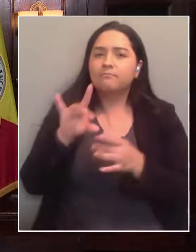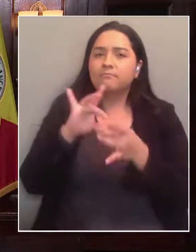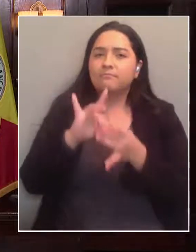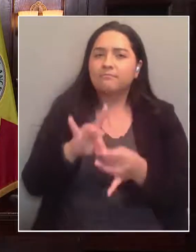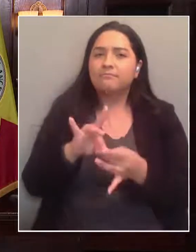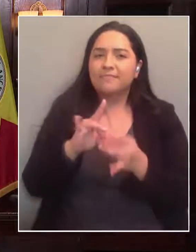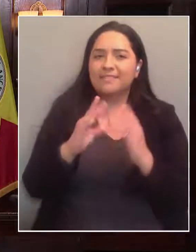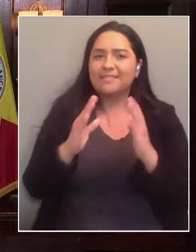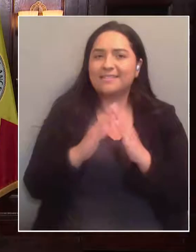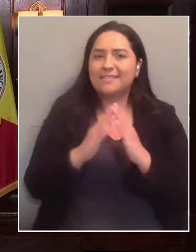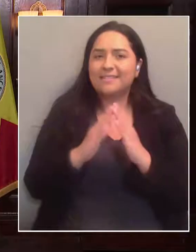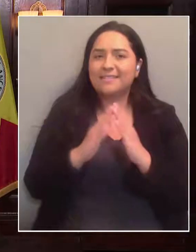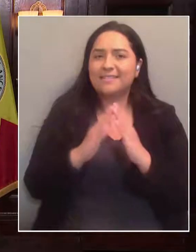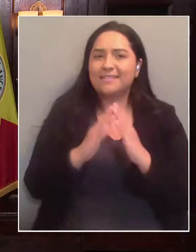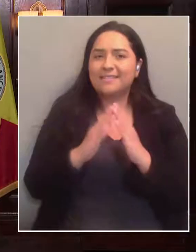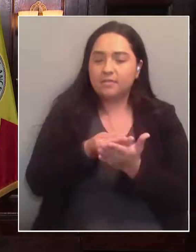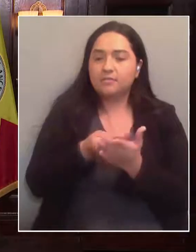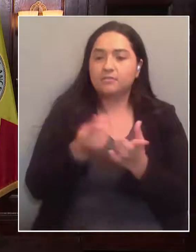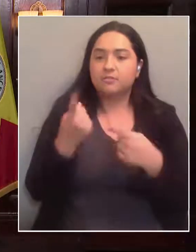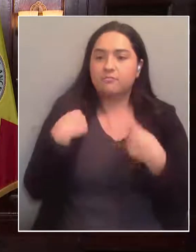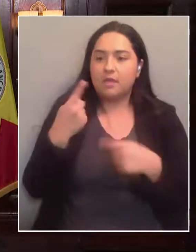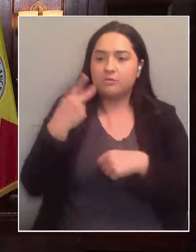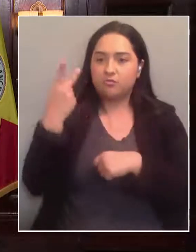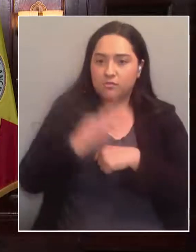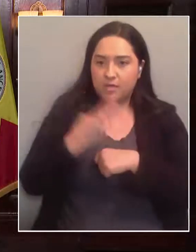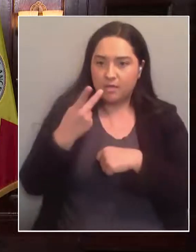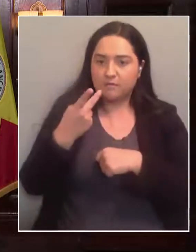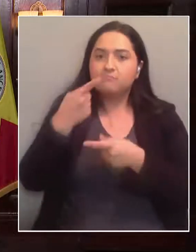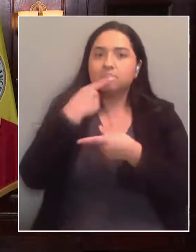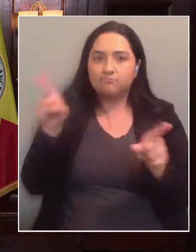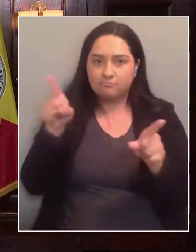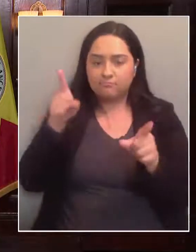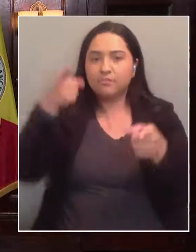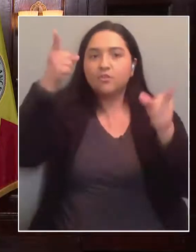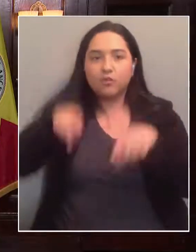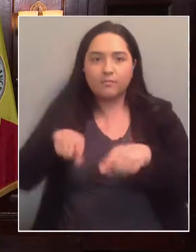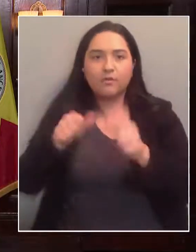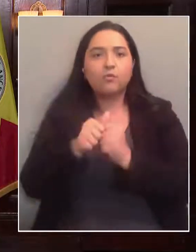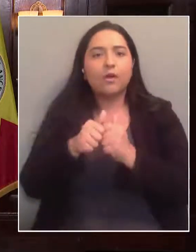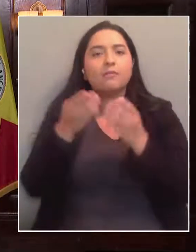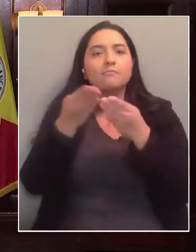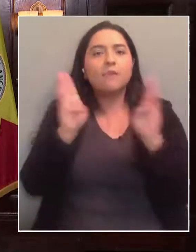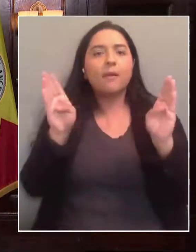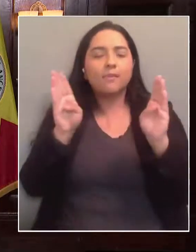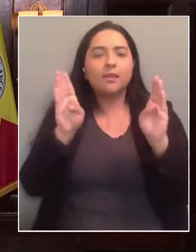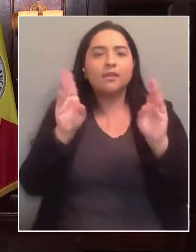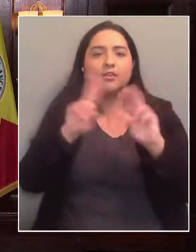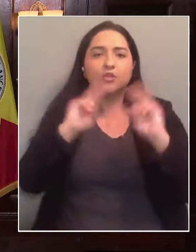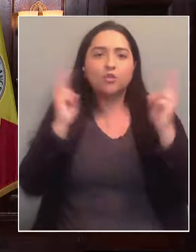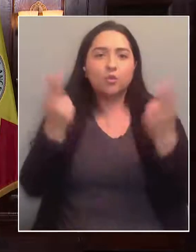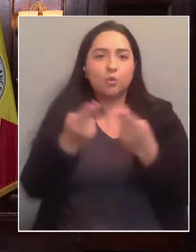A QUESTION ABOUT CITY FINANCES. YOU ANNOUNCED AGREEMENTS TO DIFFER RAISES AS PART OF SEWER